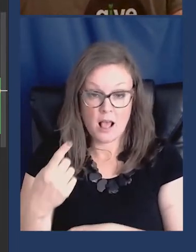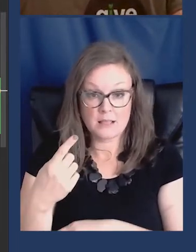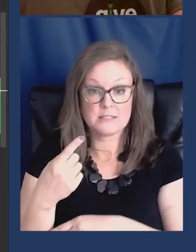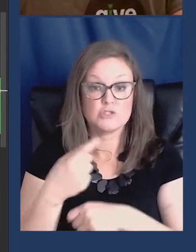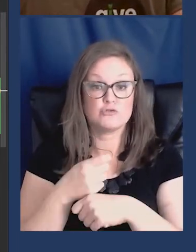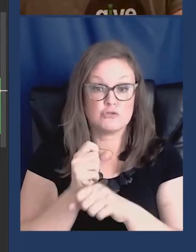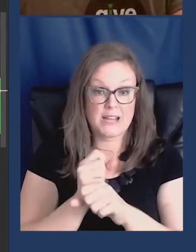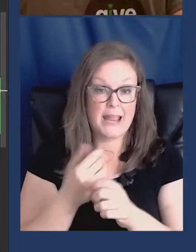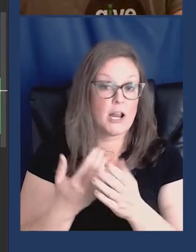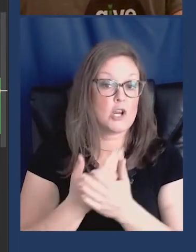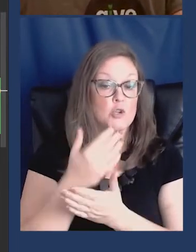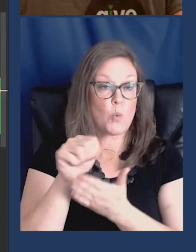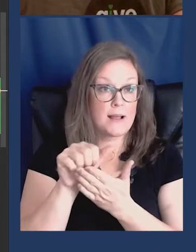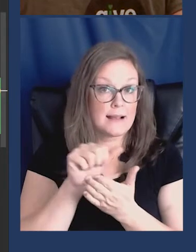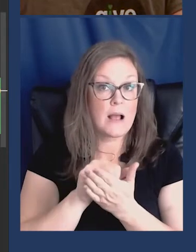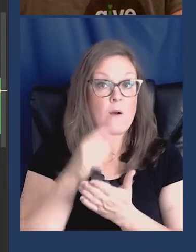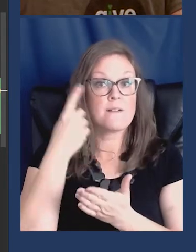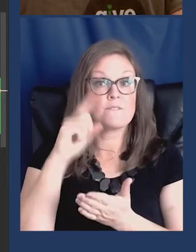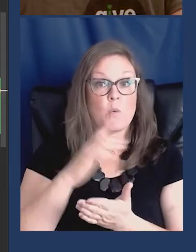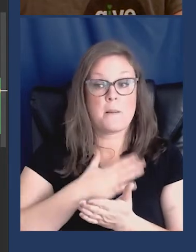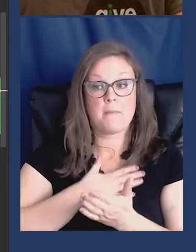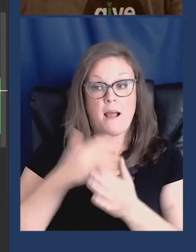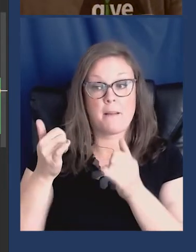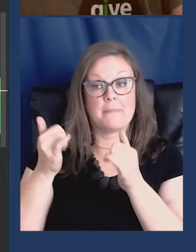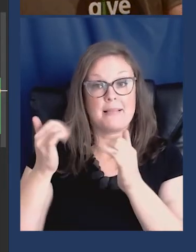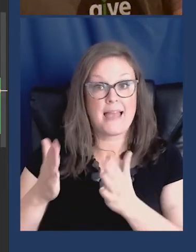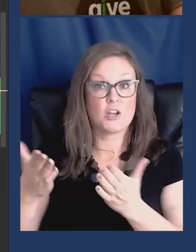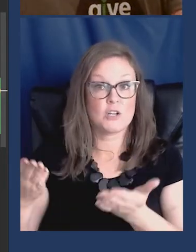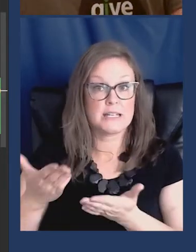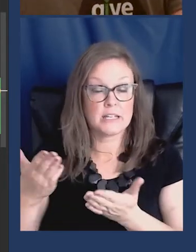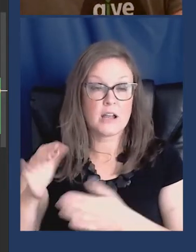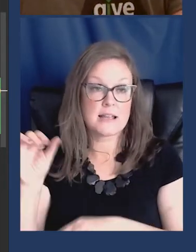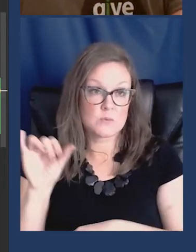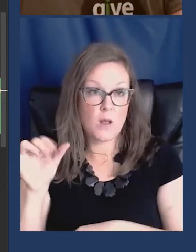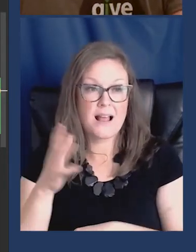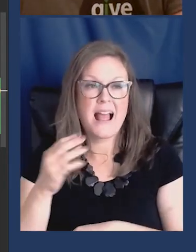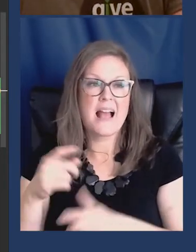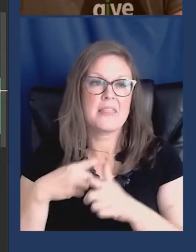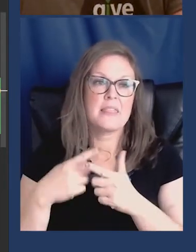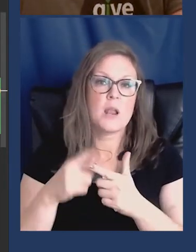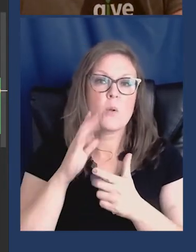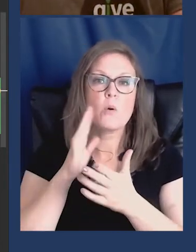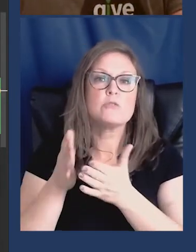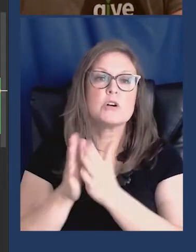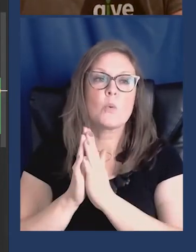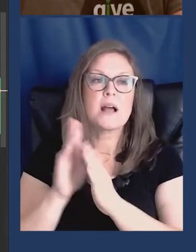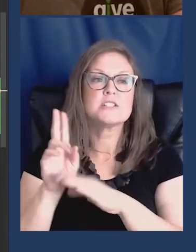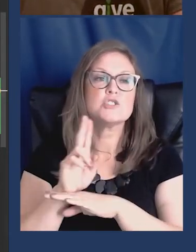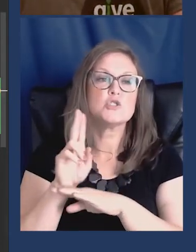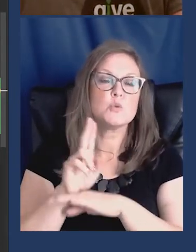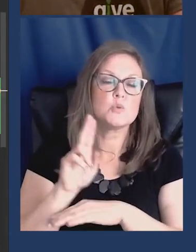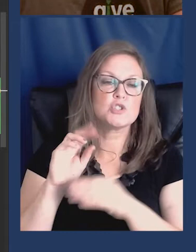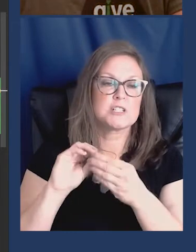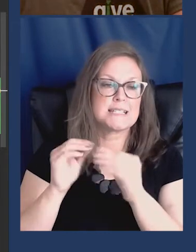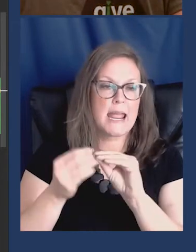for my player here as well, and we're just going to request user data. I'm not actually using that as part of this demo.